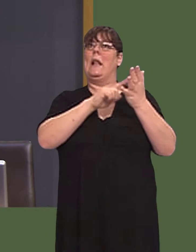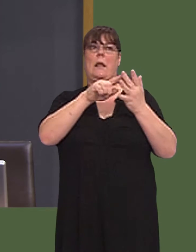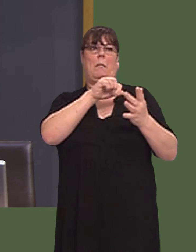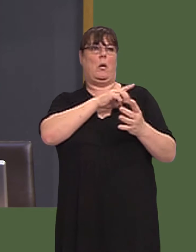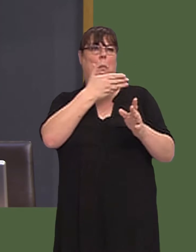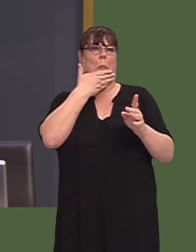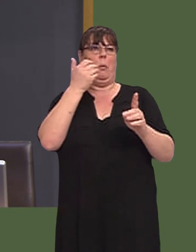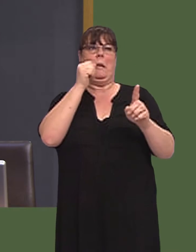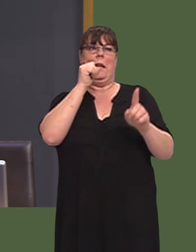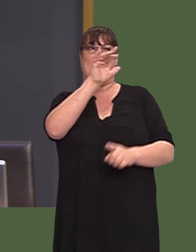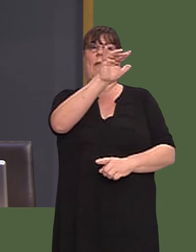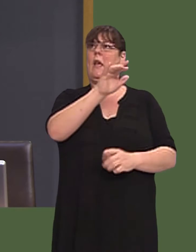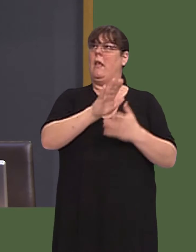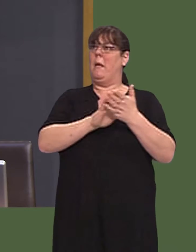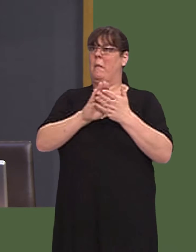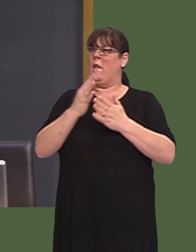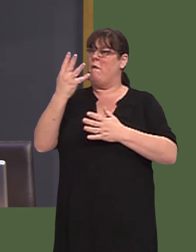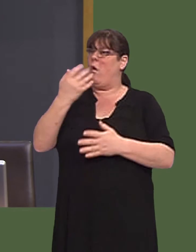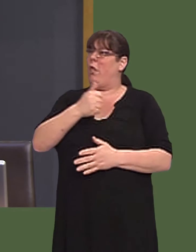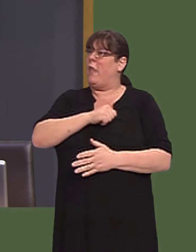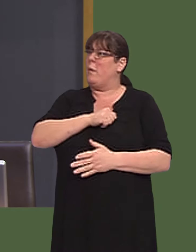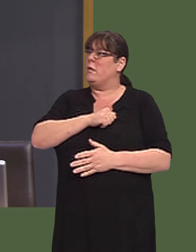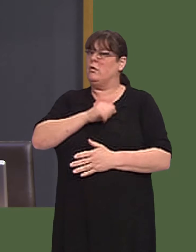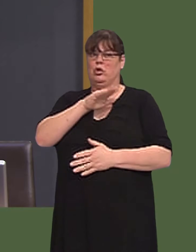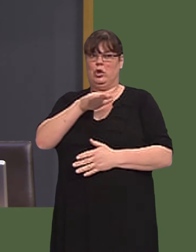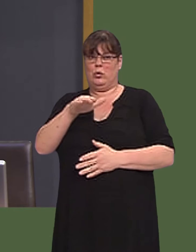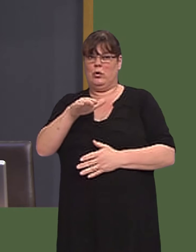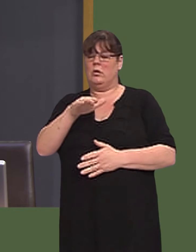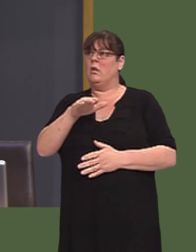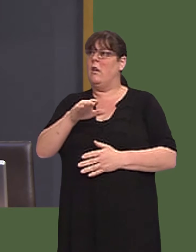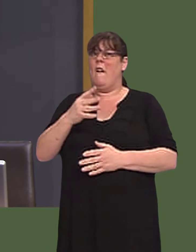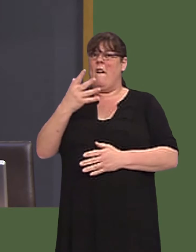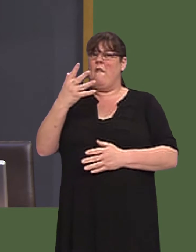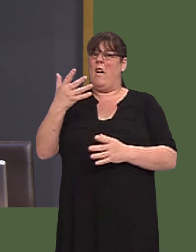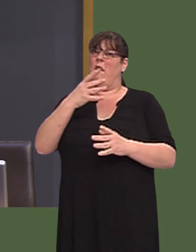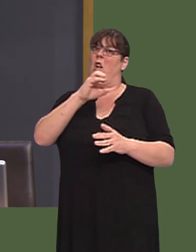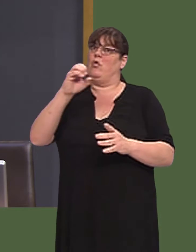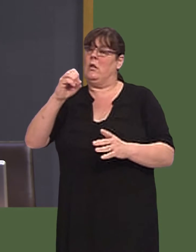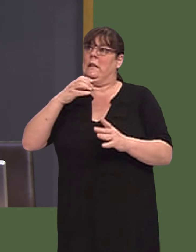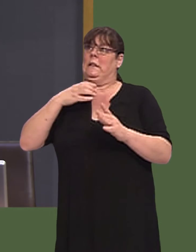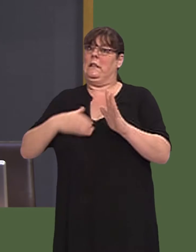This specific service has seen 4,000 children over the past yearó500 of those needed further treatment.